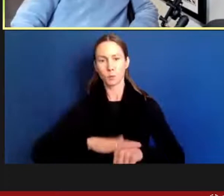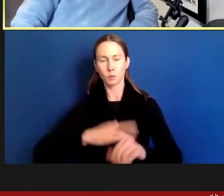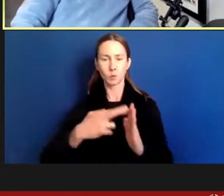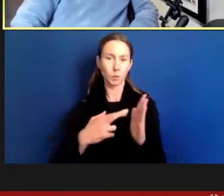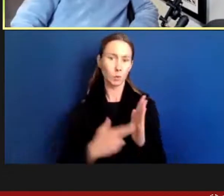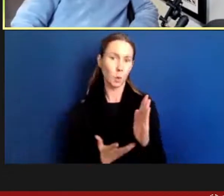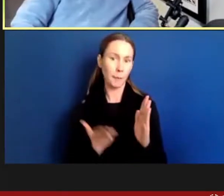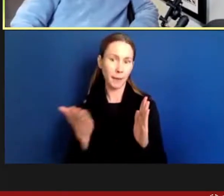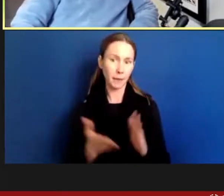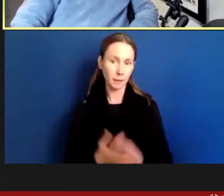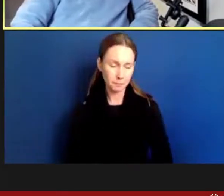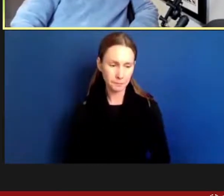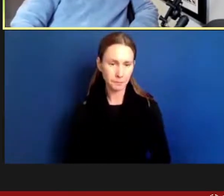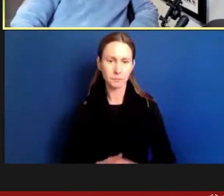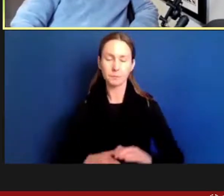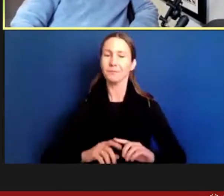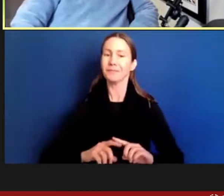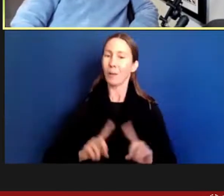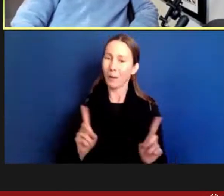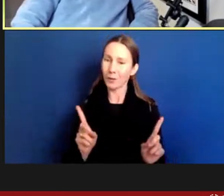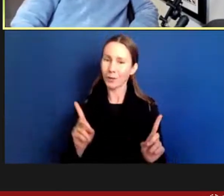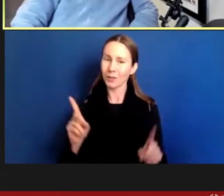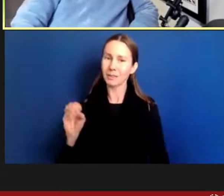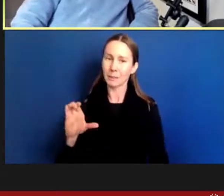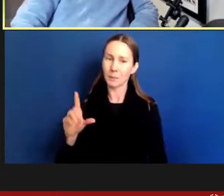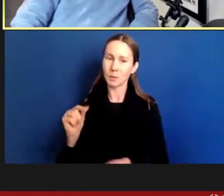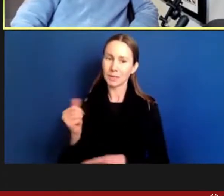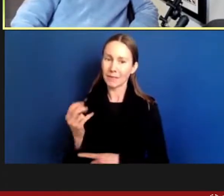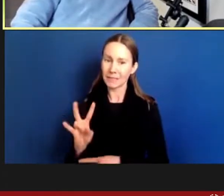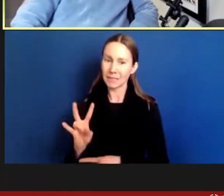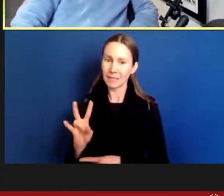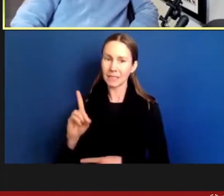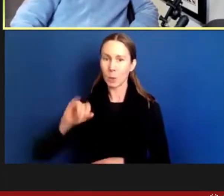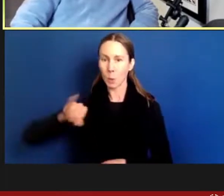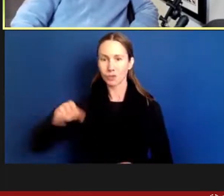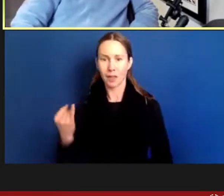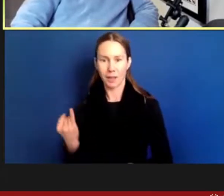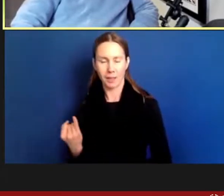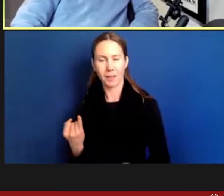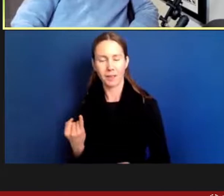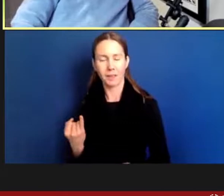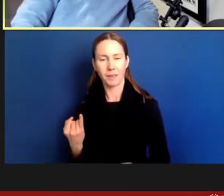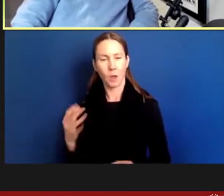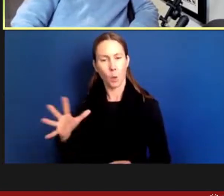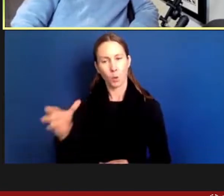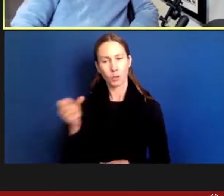However, in December 2017, the Department of Justice withdrew that notice, expressing that